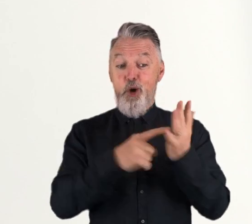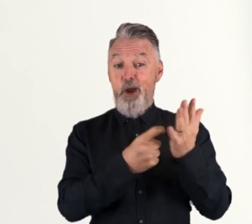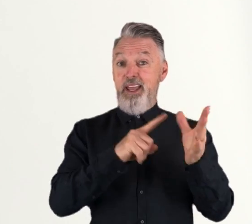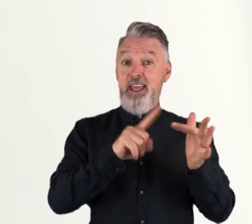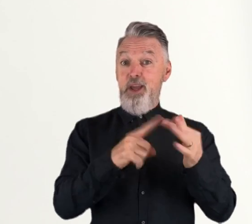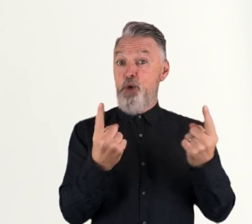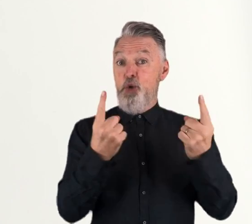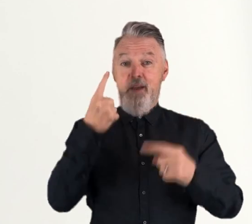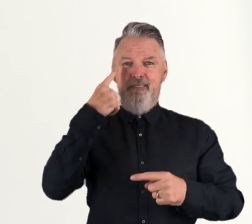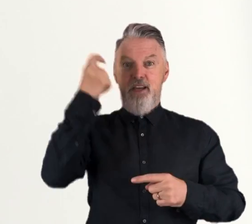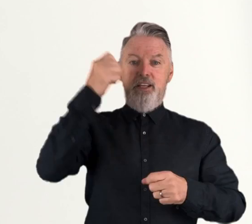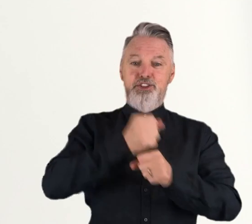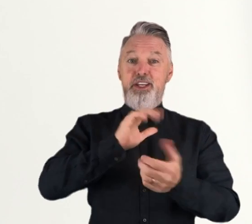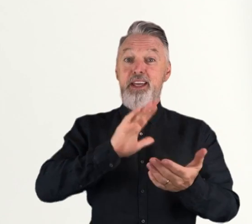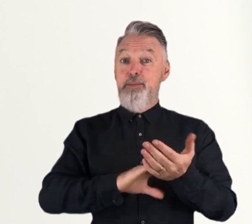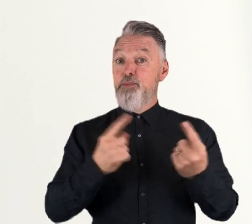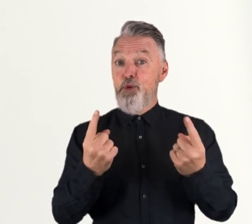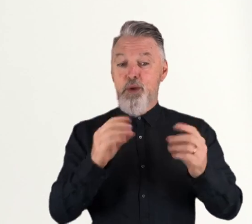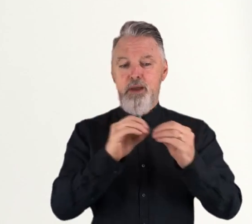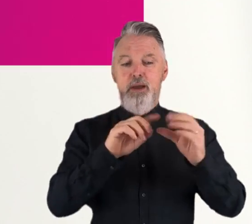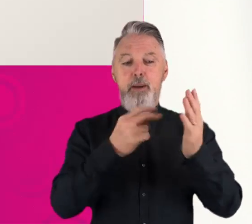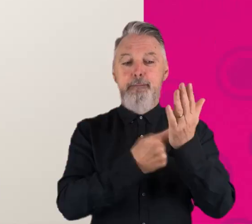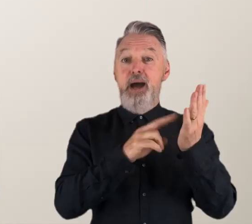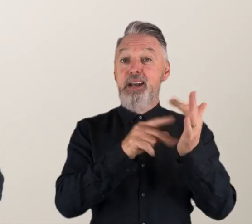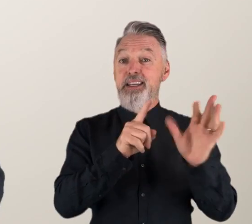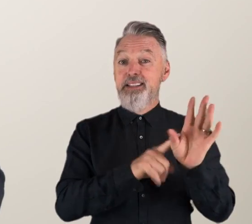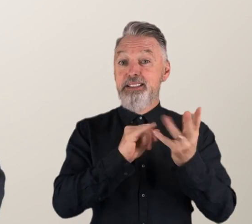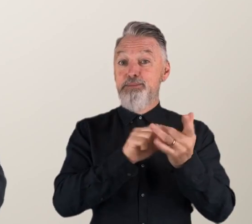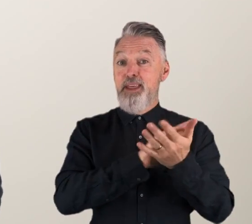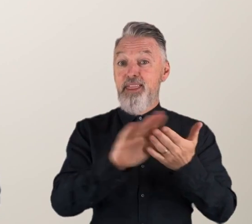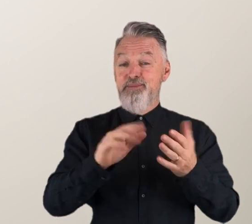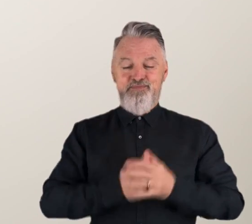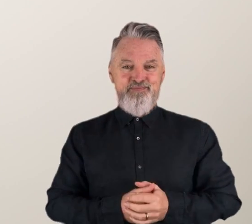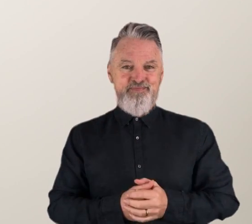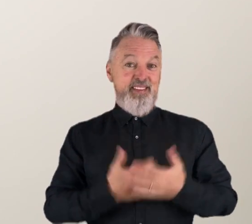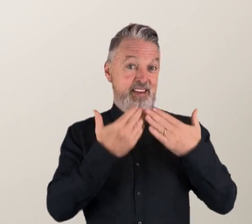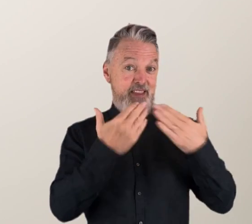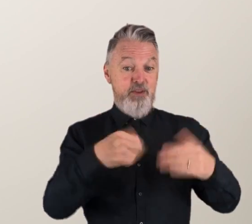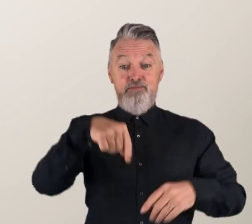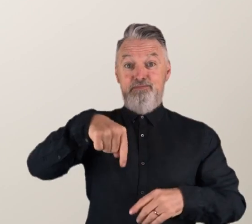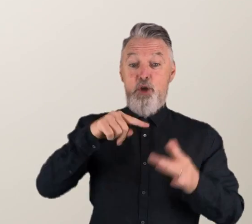the Foundation General Manager, Barney Smith. Thanks Angel. We at icare are proud to partner with Remarkable